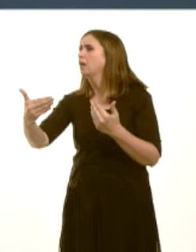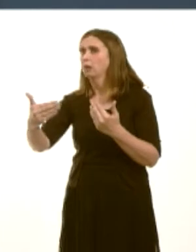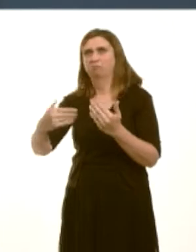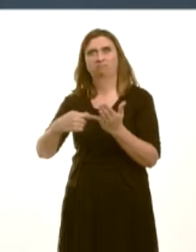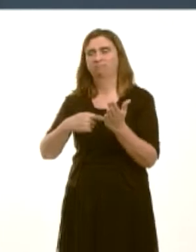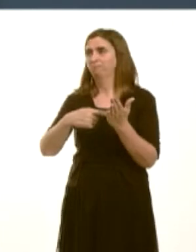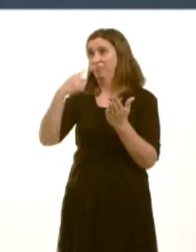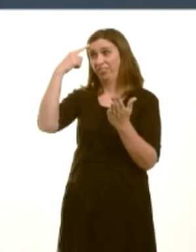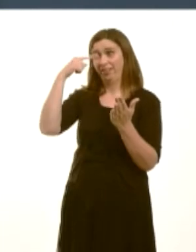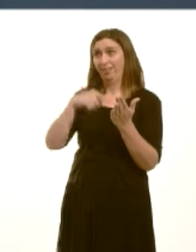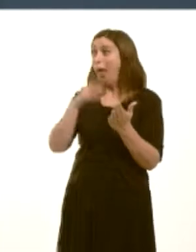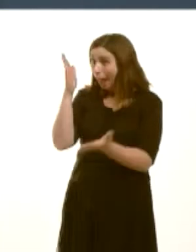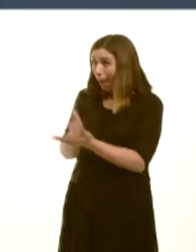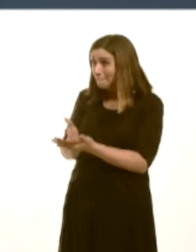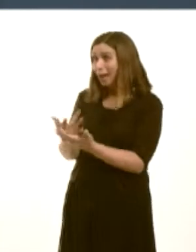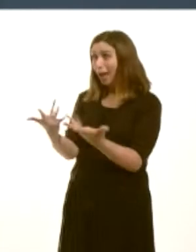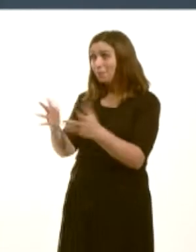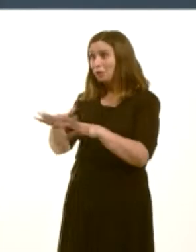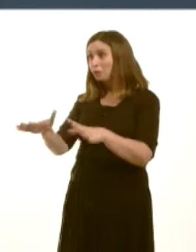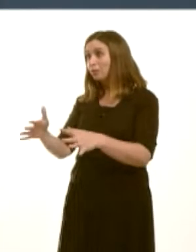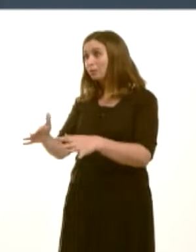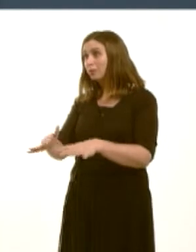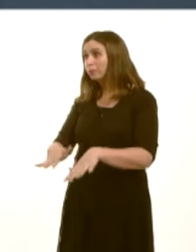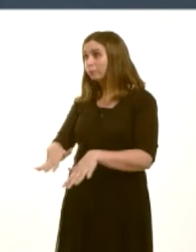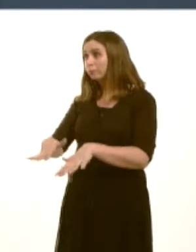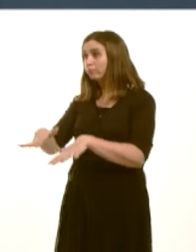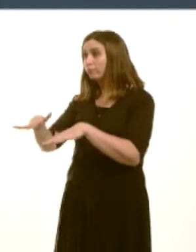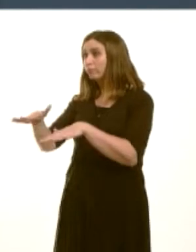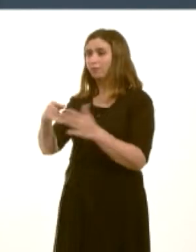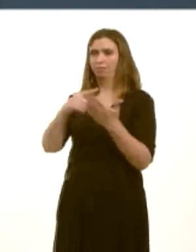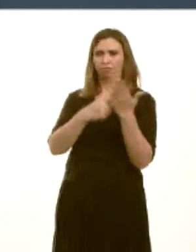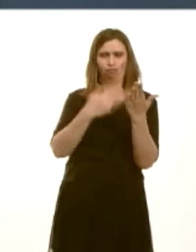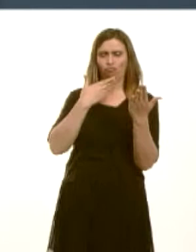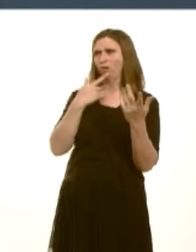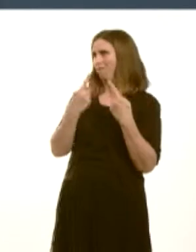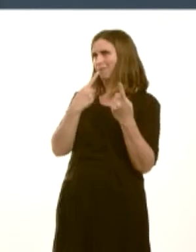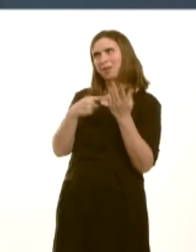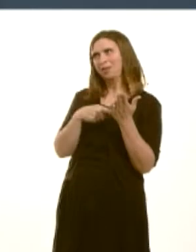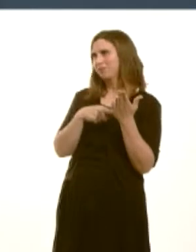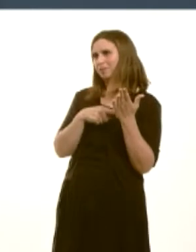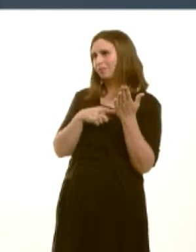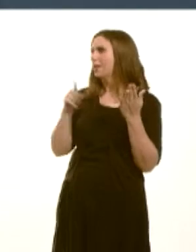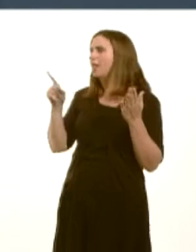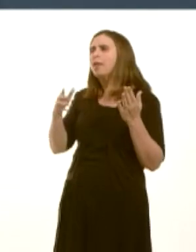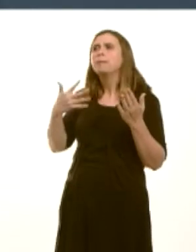neither the actual population growth in surrounding communities, nor the possibility of large-scale